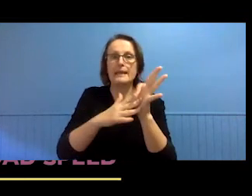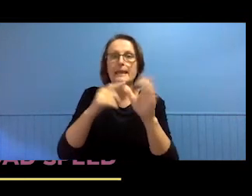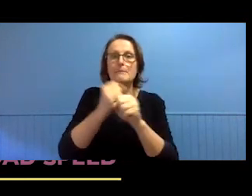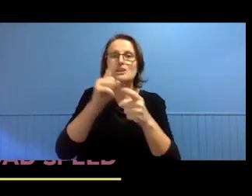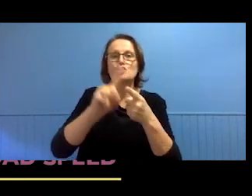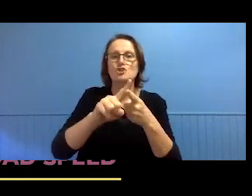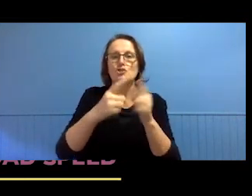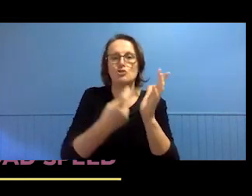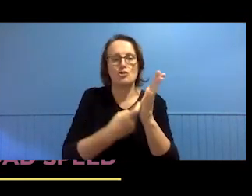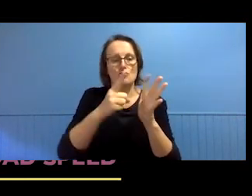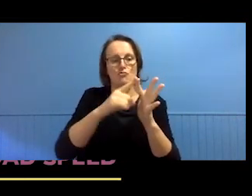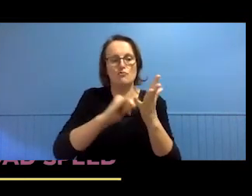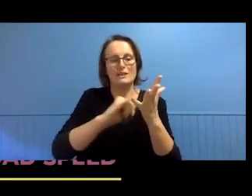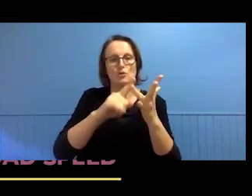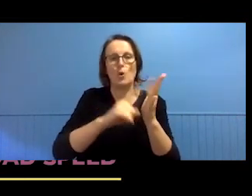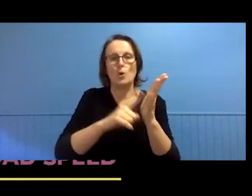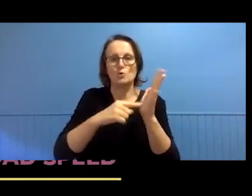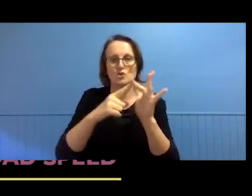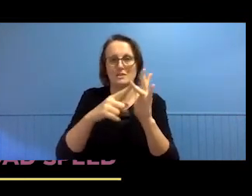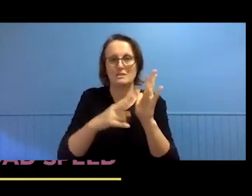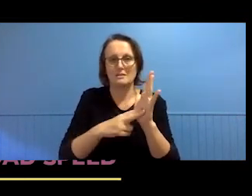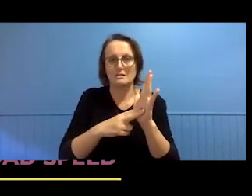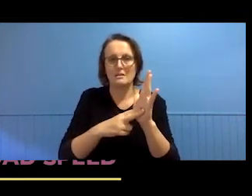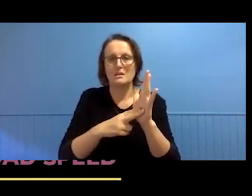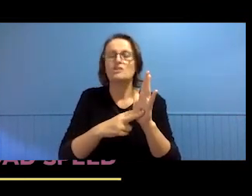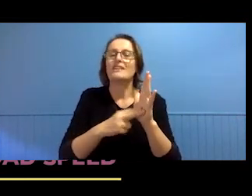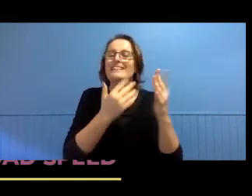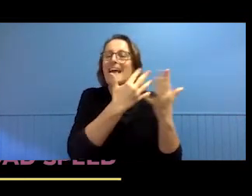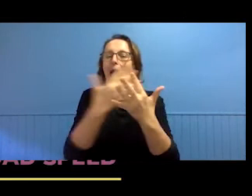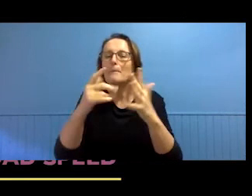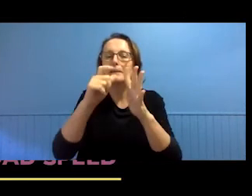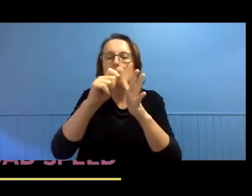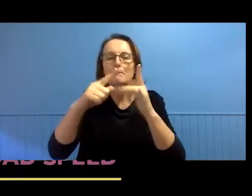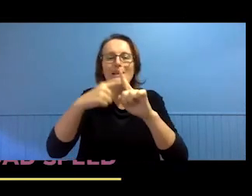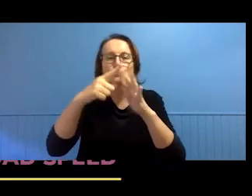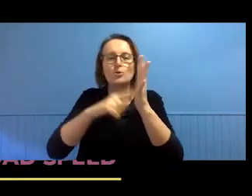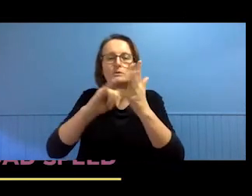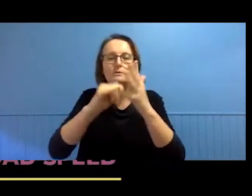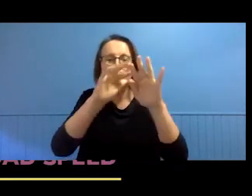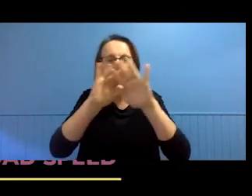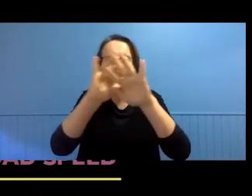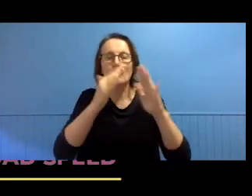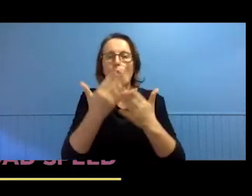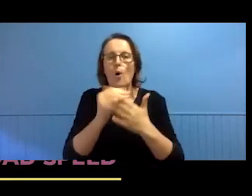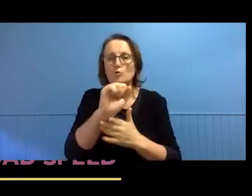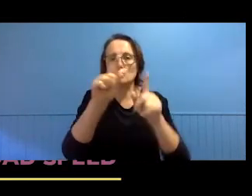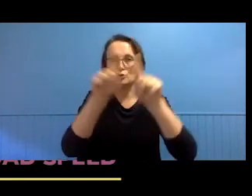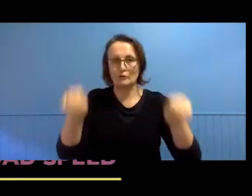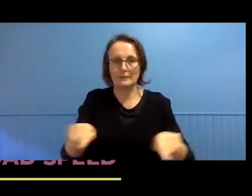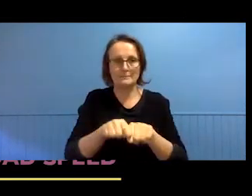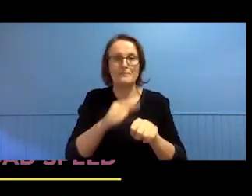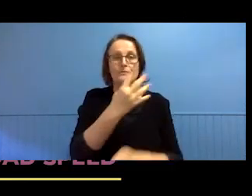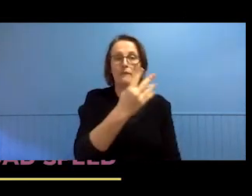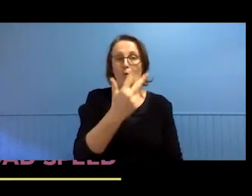what this is - this is how many pixels are on your screen. A 480P30 is 720